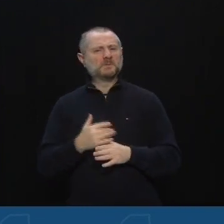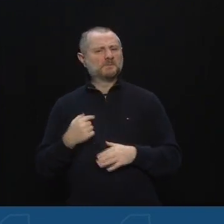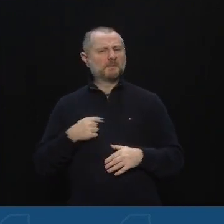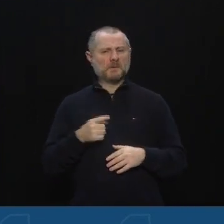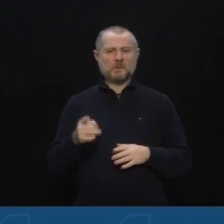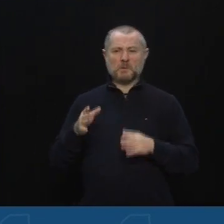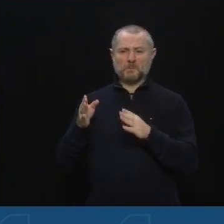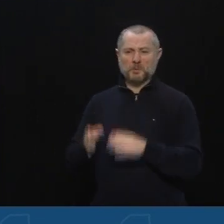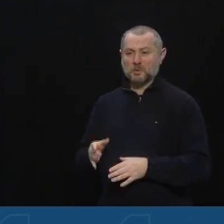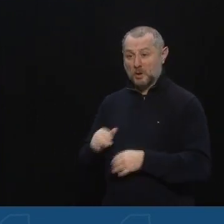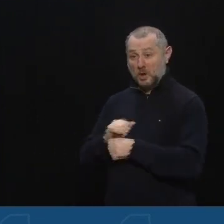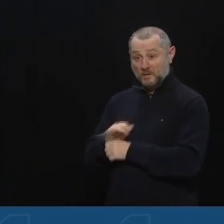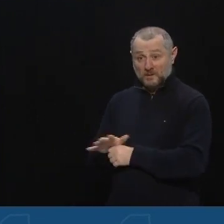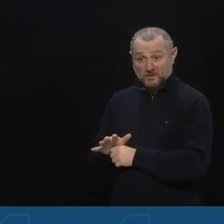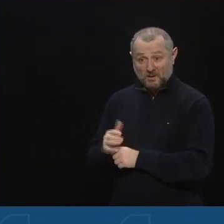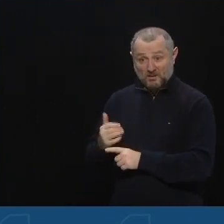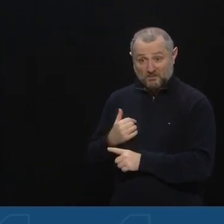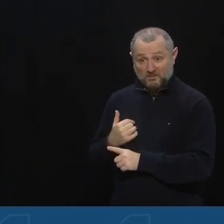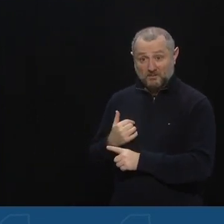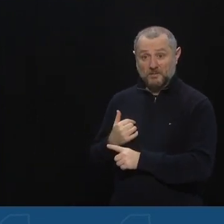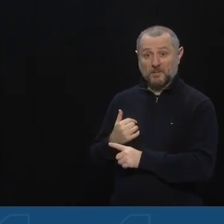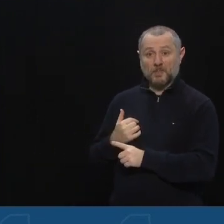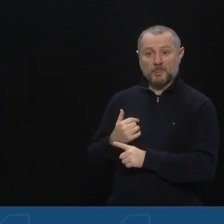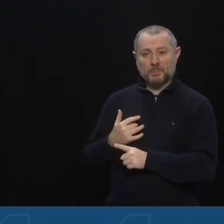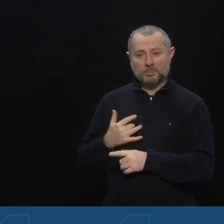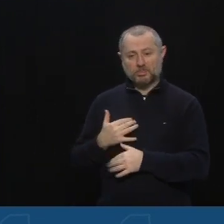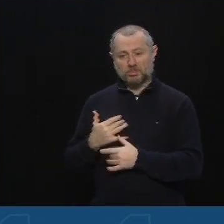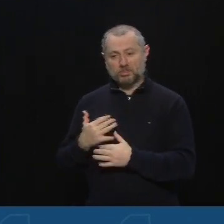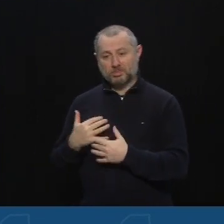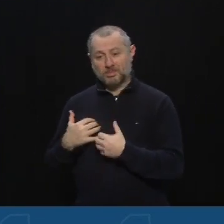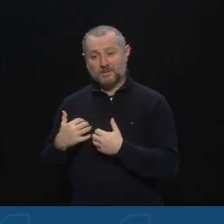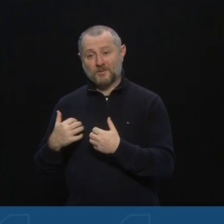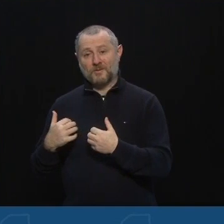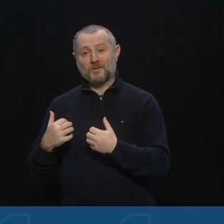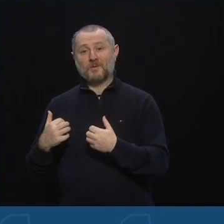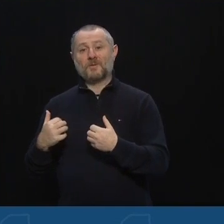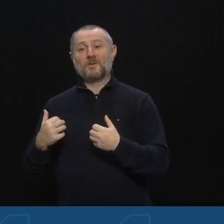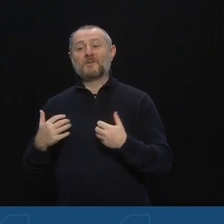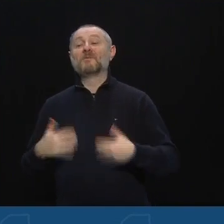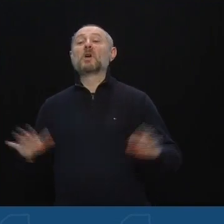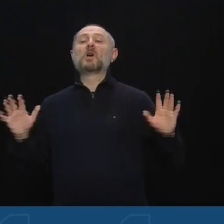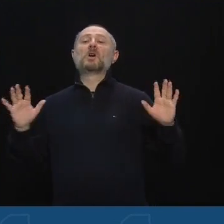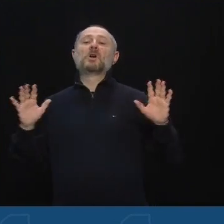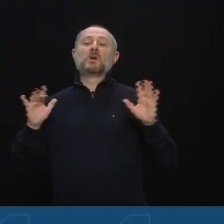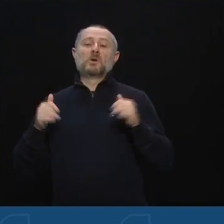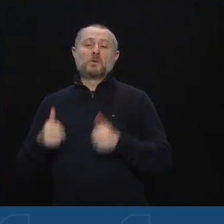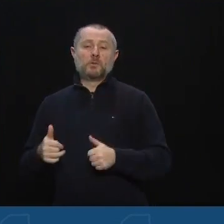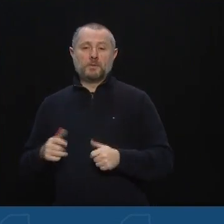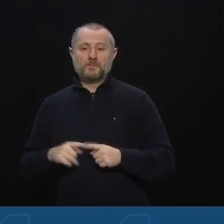HOPE BECAUSE THERE IS NOTHING MORE DISTURBING TO SOMEONE THAN